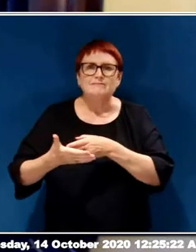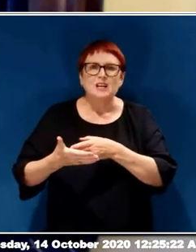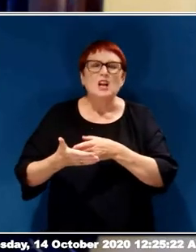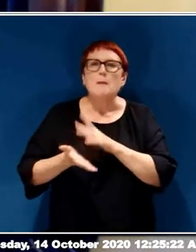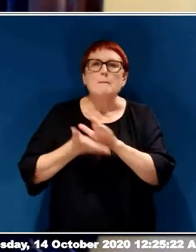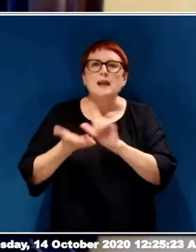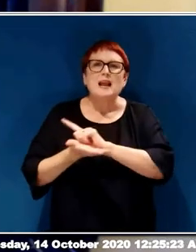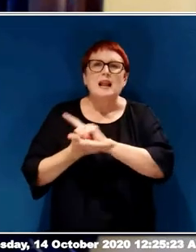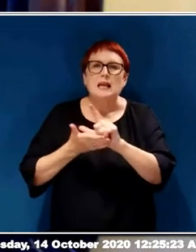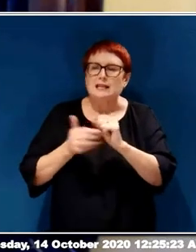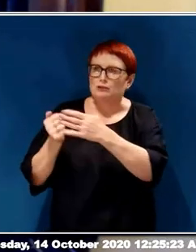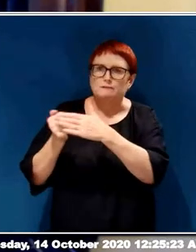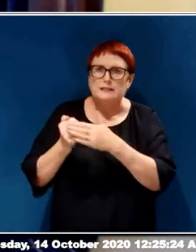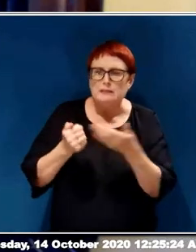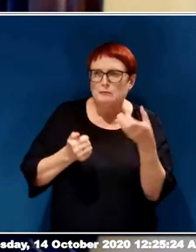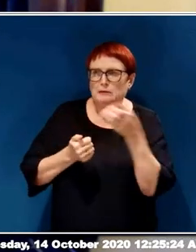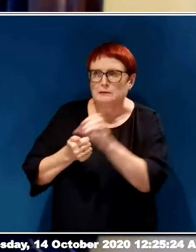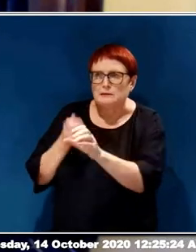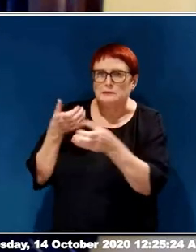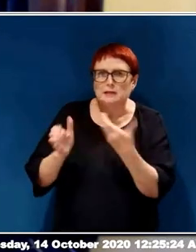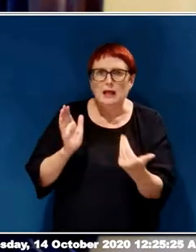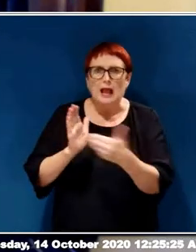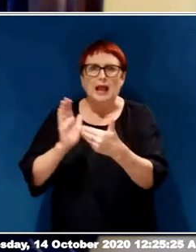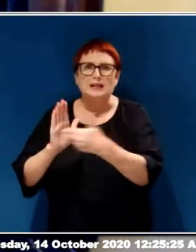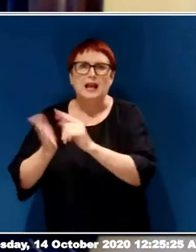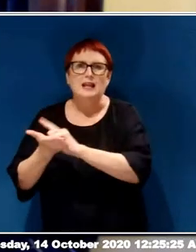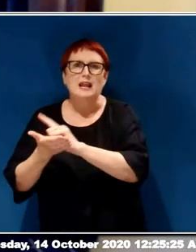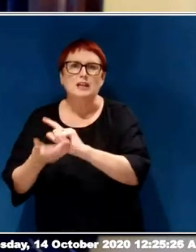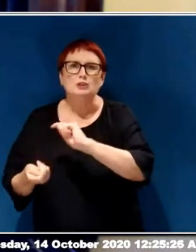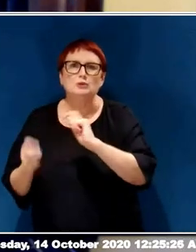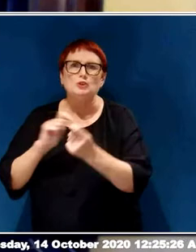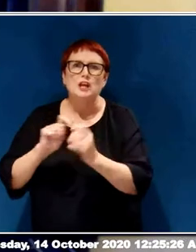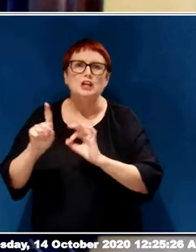individual accessibility, such as building a ramp after the completion of